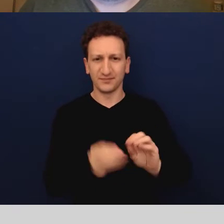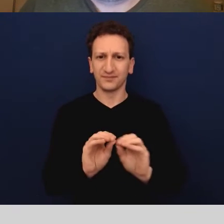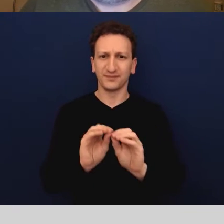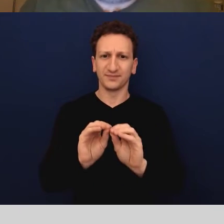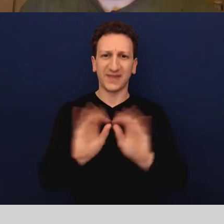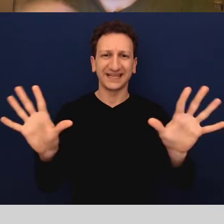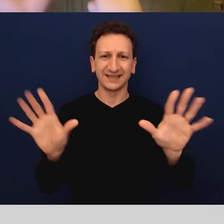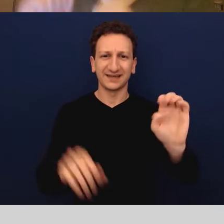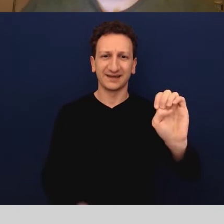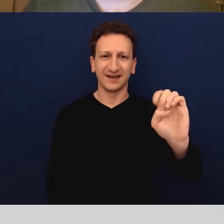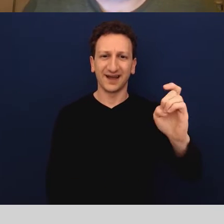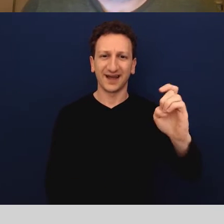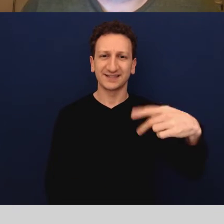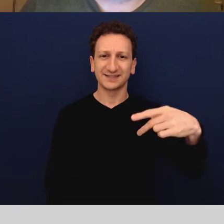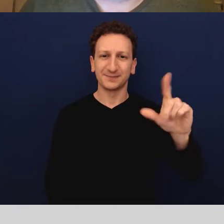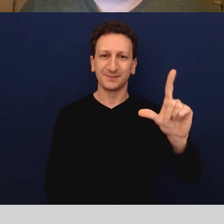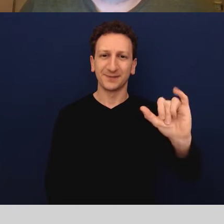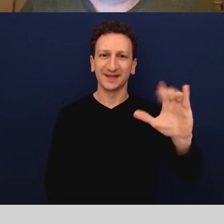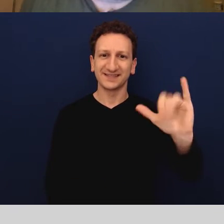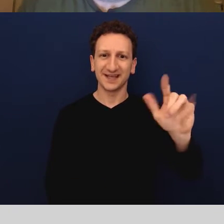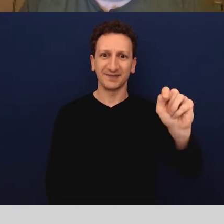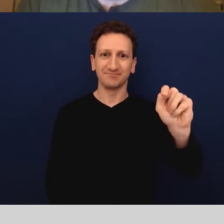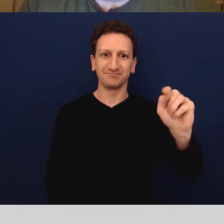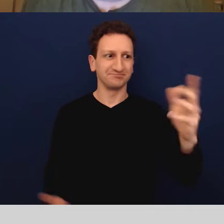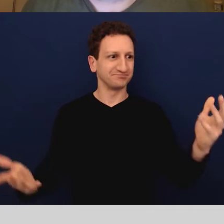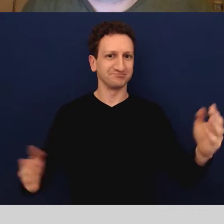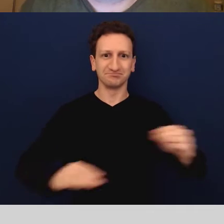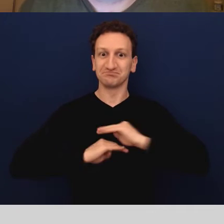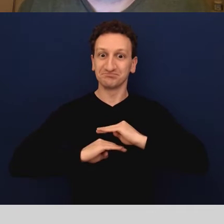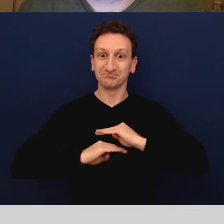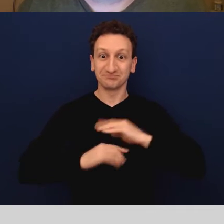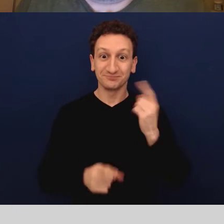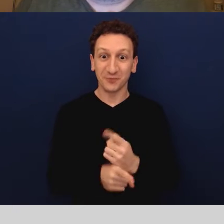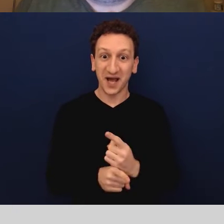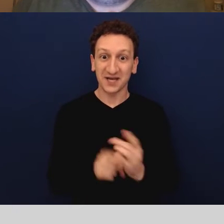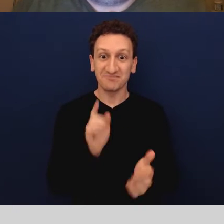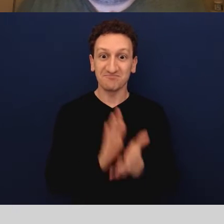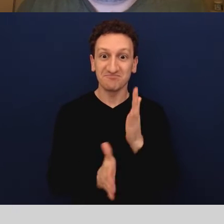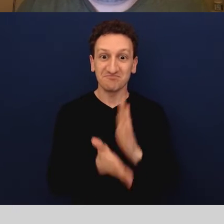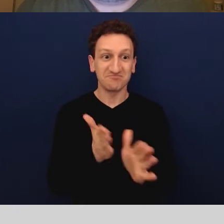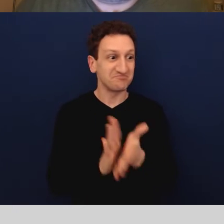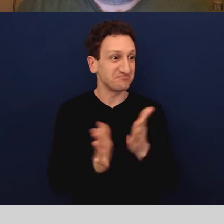And surely we are done because what can be better than that? It's explicit. It's good interface.